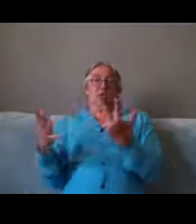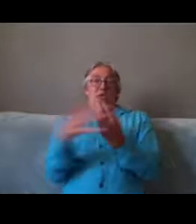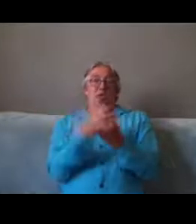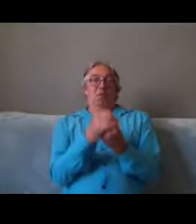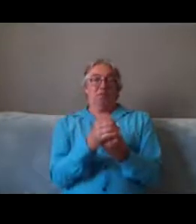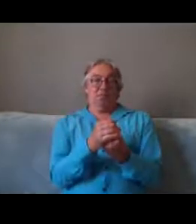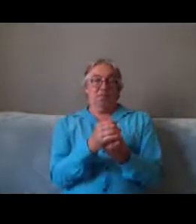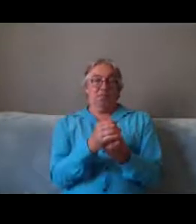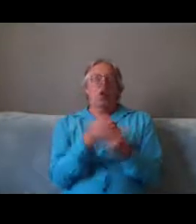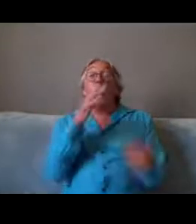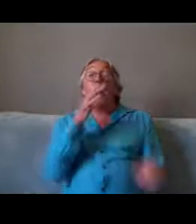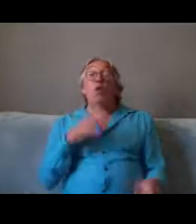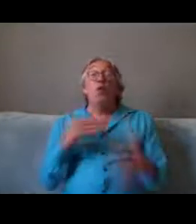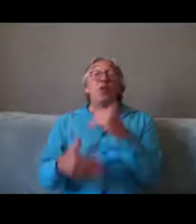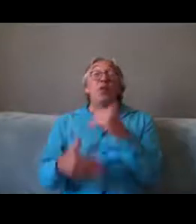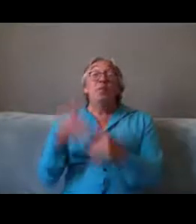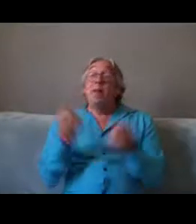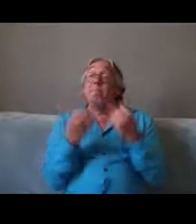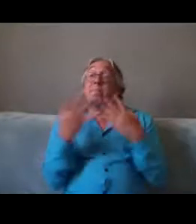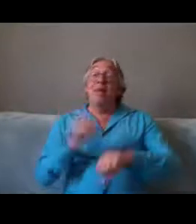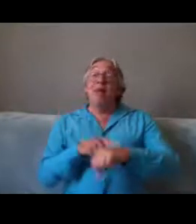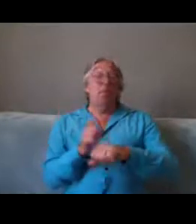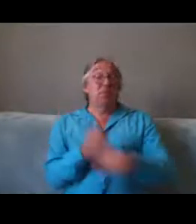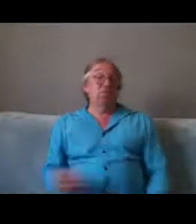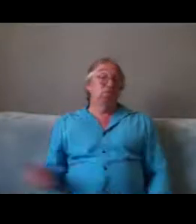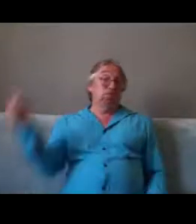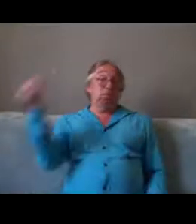the logos of the organisations that represent the alliance.